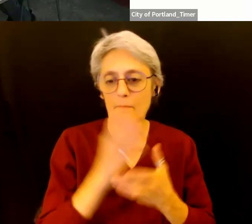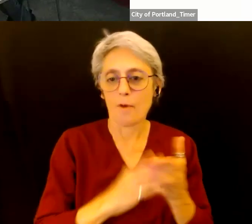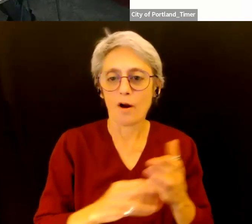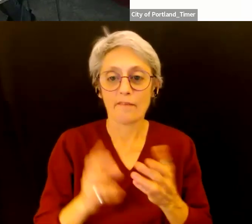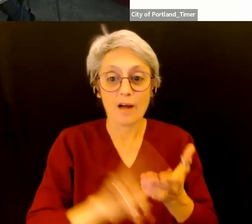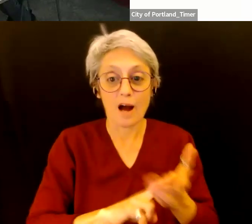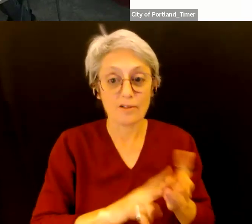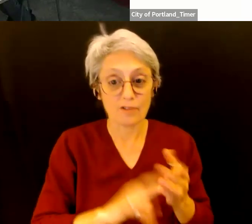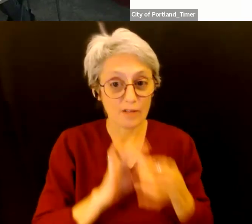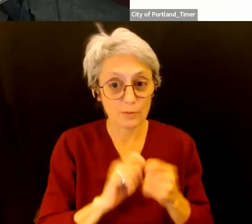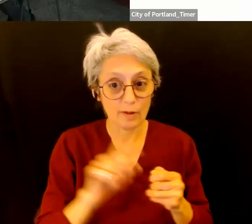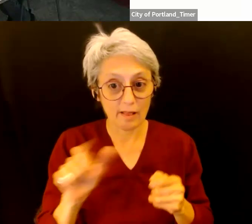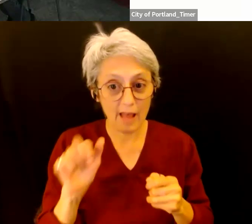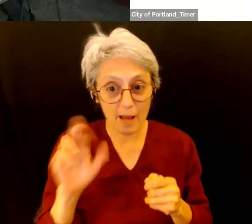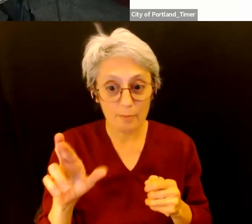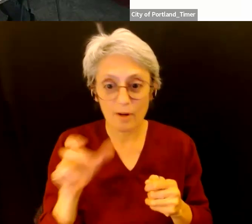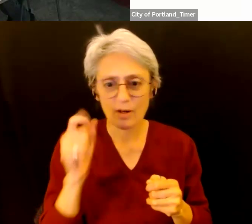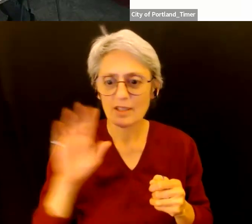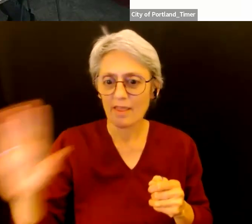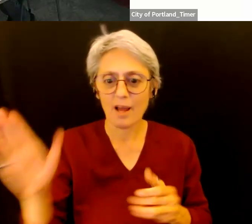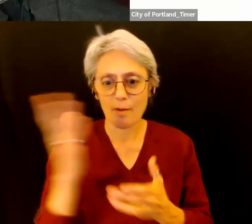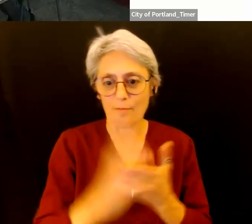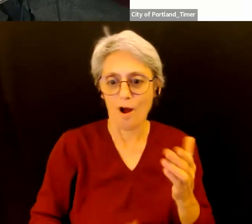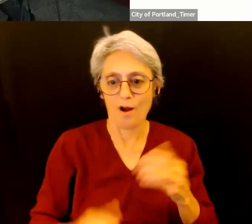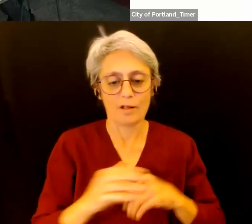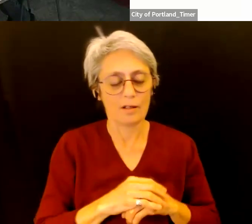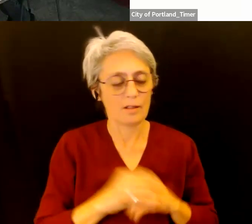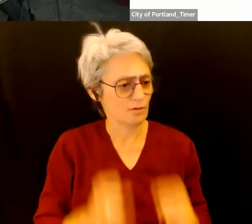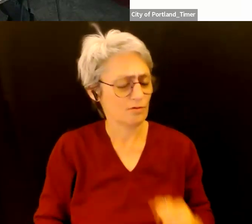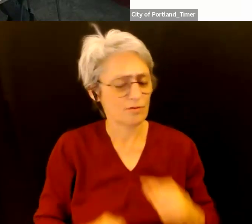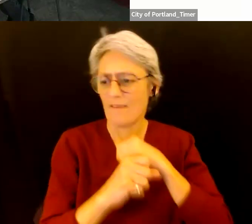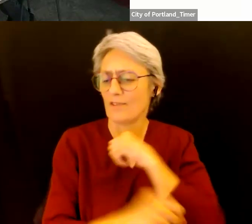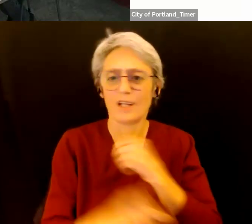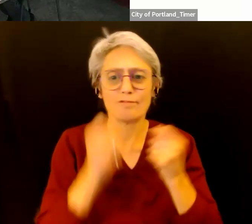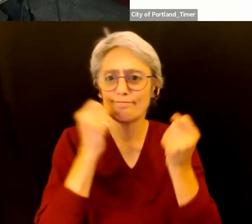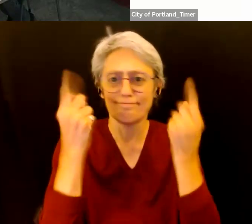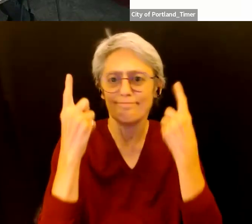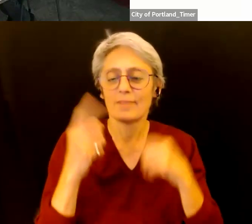And it's a really, really bad look for those of us that are still there and we're still working.